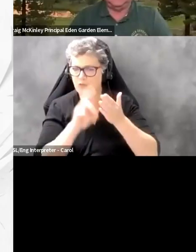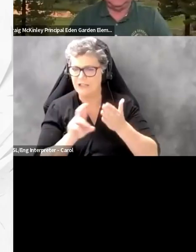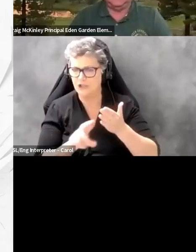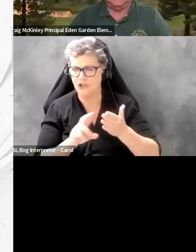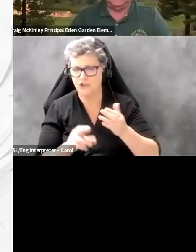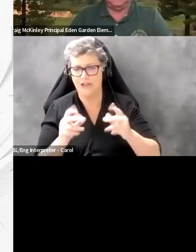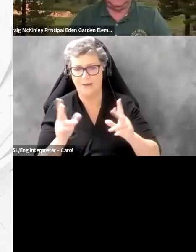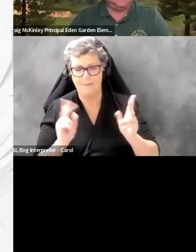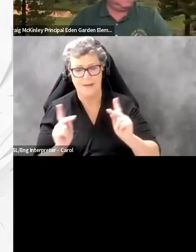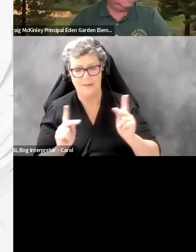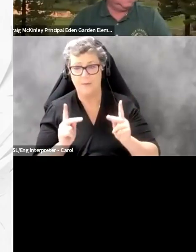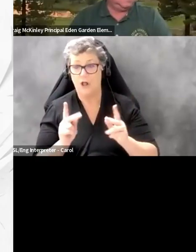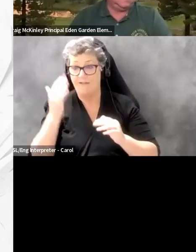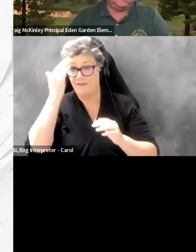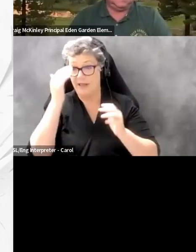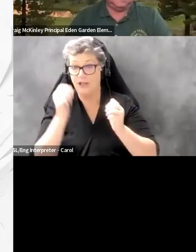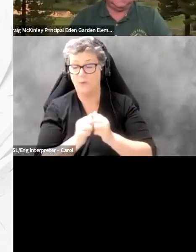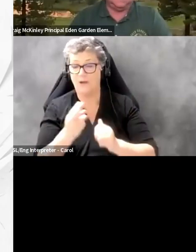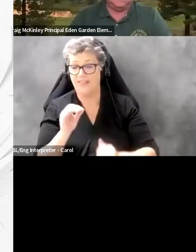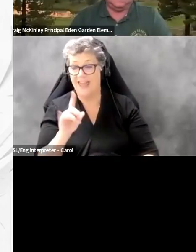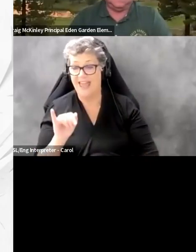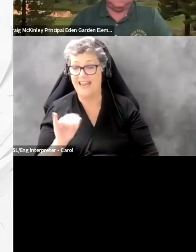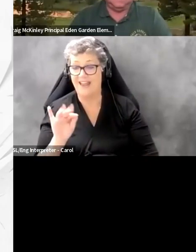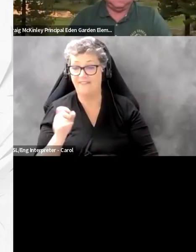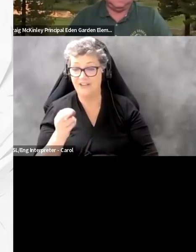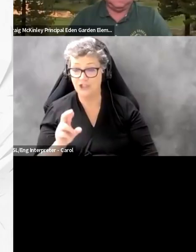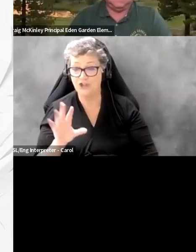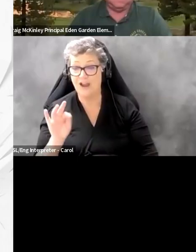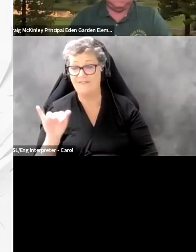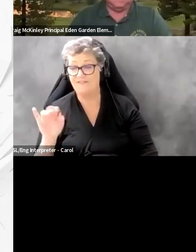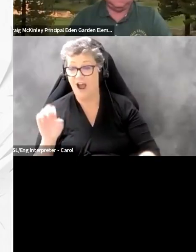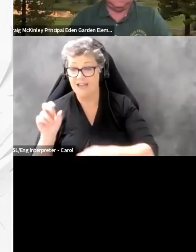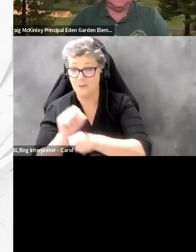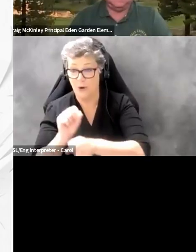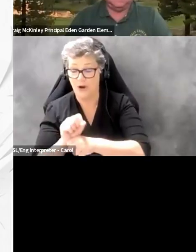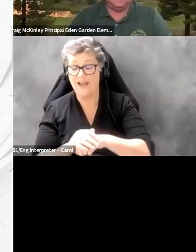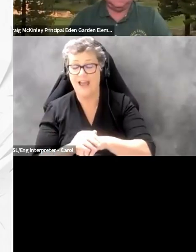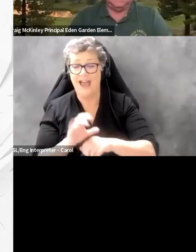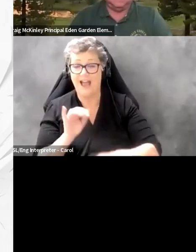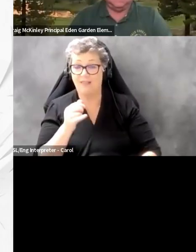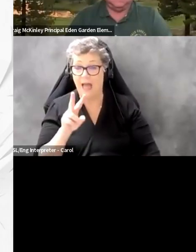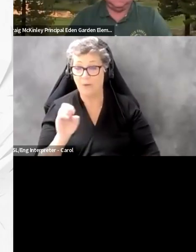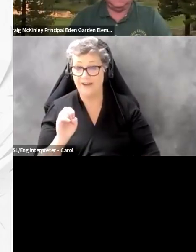are are familiar with Hattie Fisher and Frey’s work. And we know collaborative dialogue has a .82